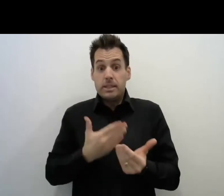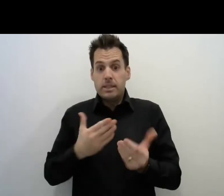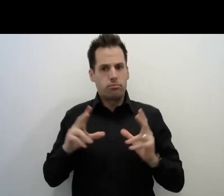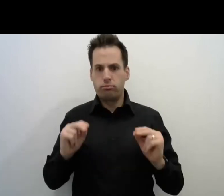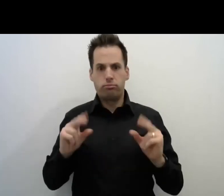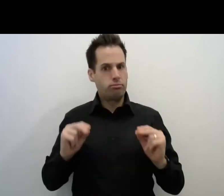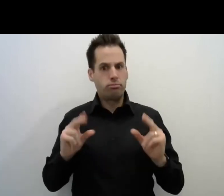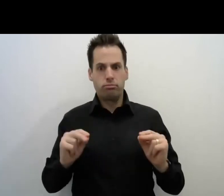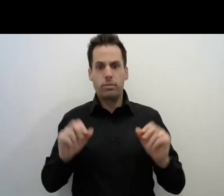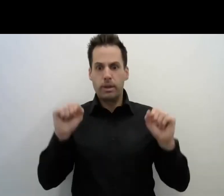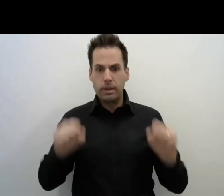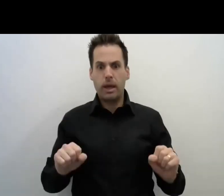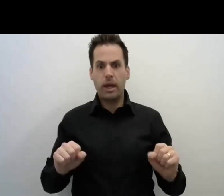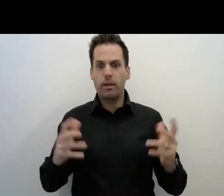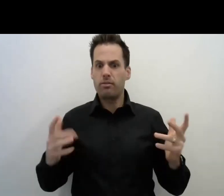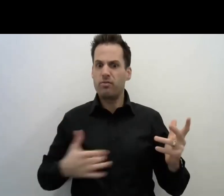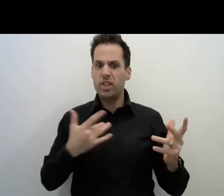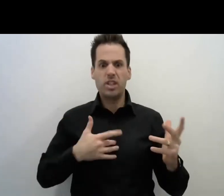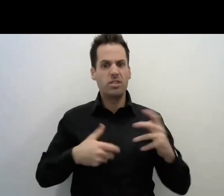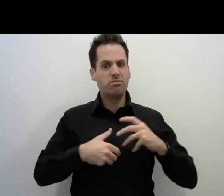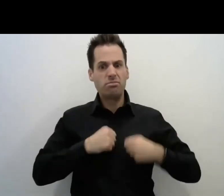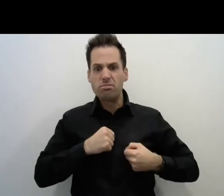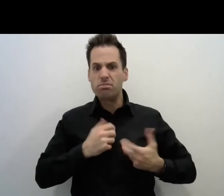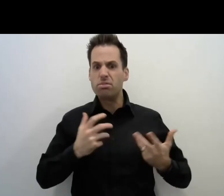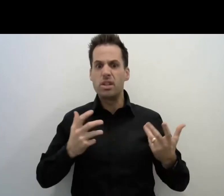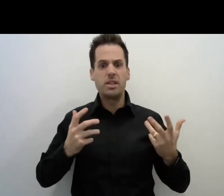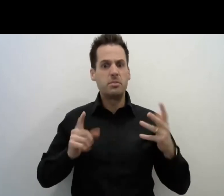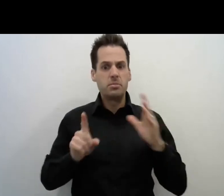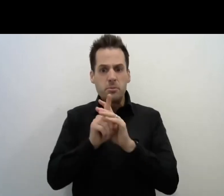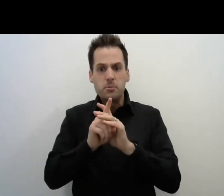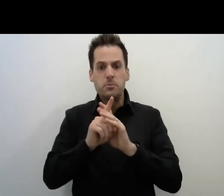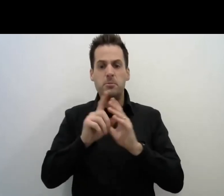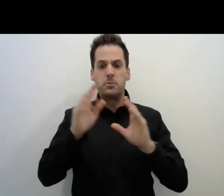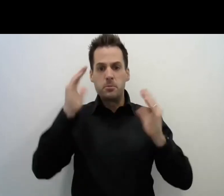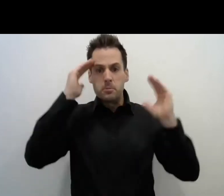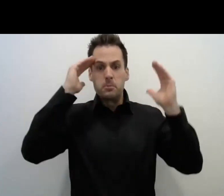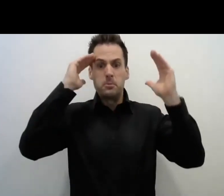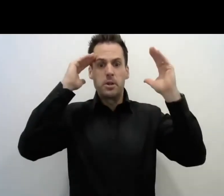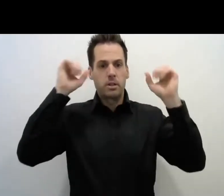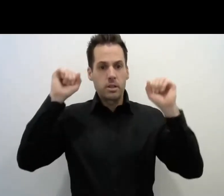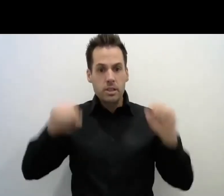be quite traumatic it can produce anxiety it's like i say sometimes it tears a little piece of